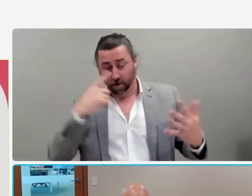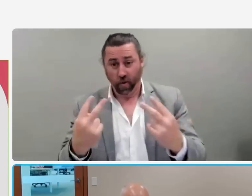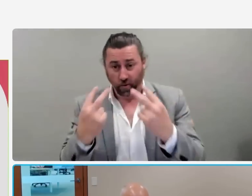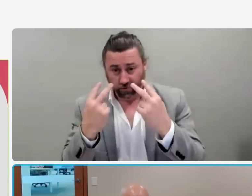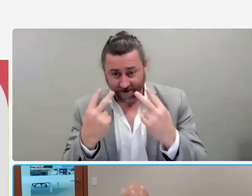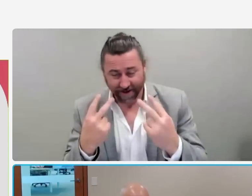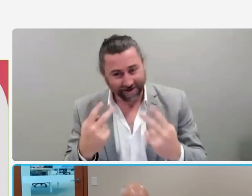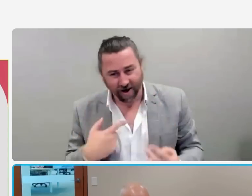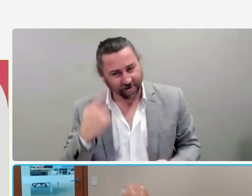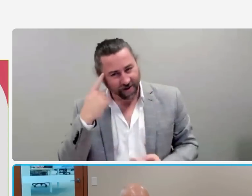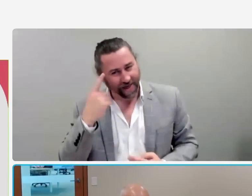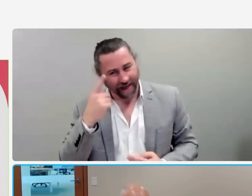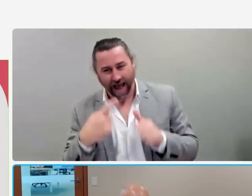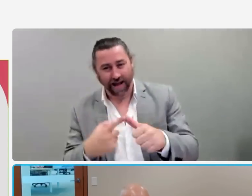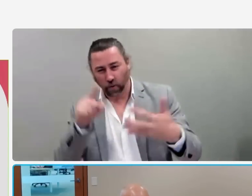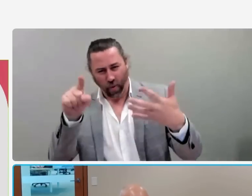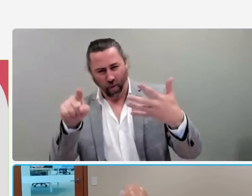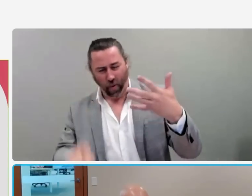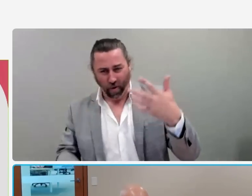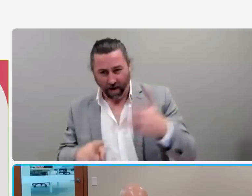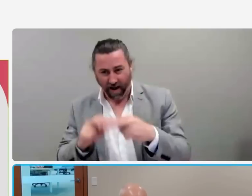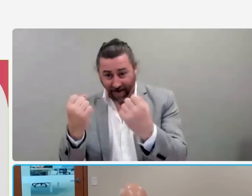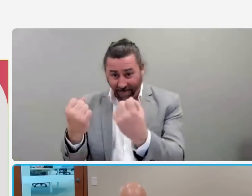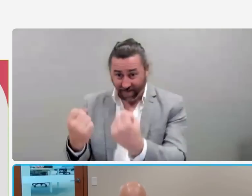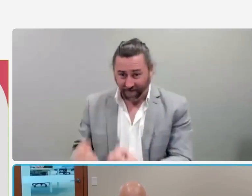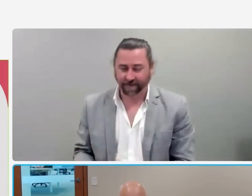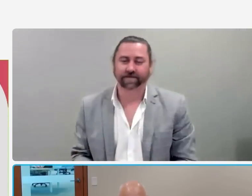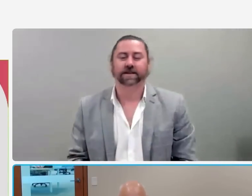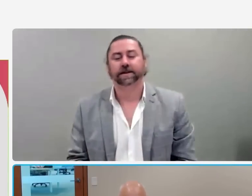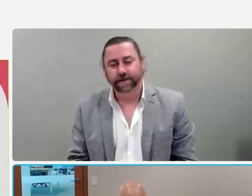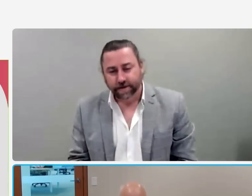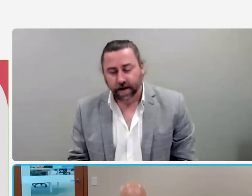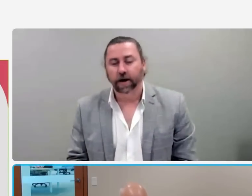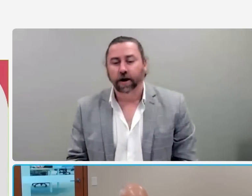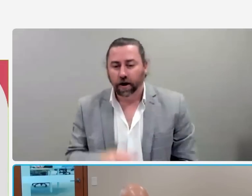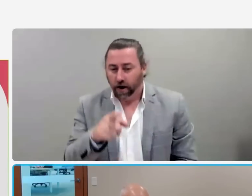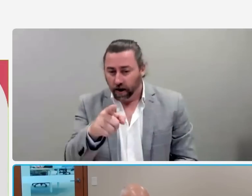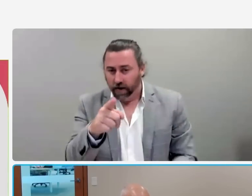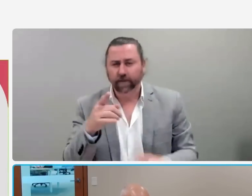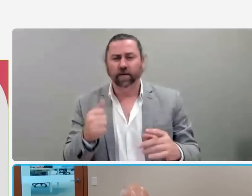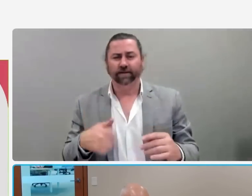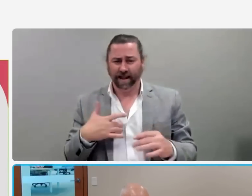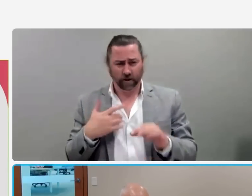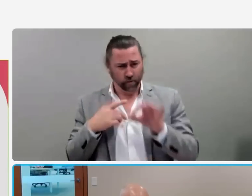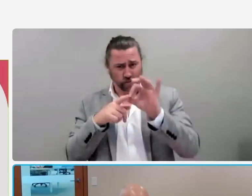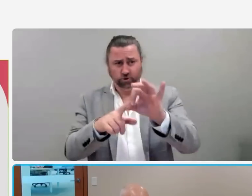able to answer all of your questions today. So if your specific question isn't answered please be